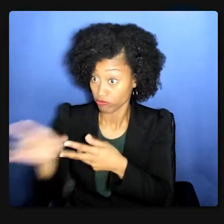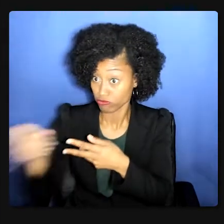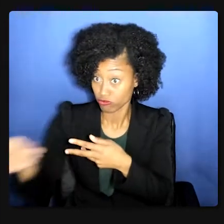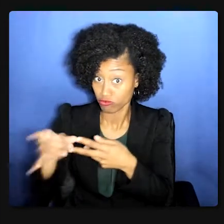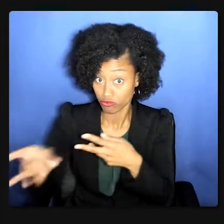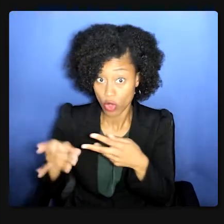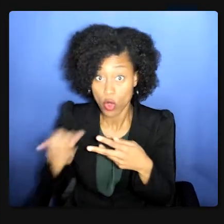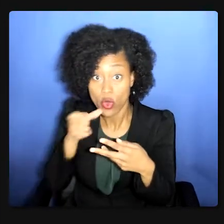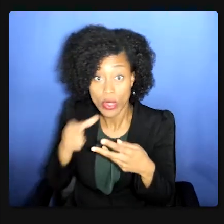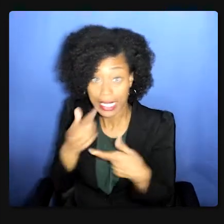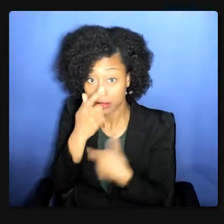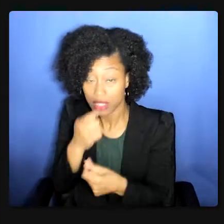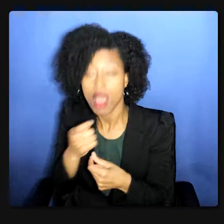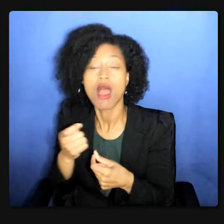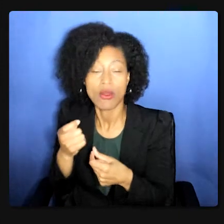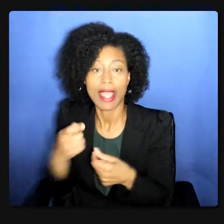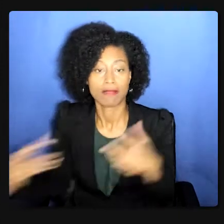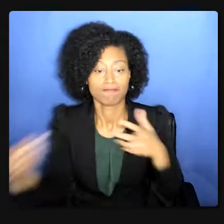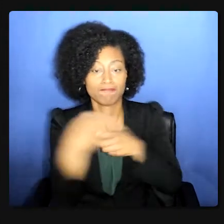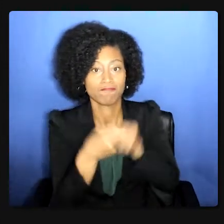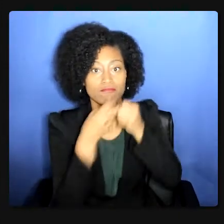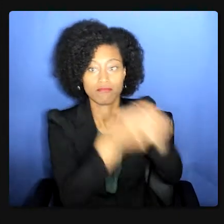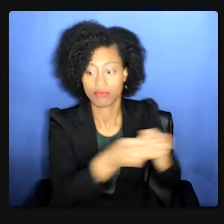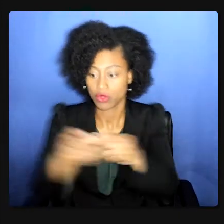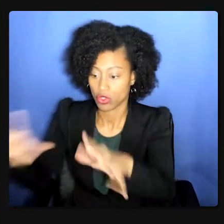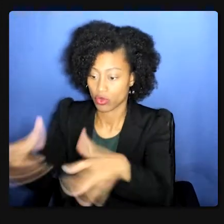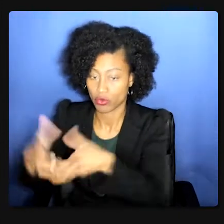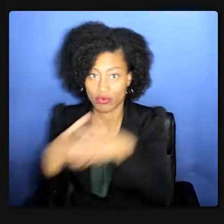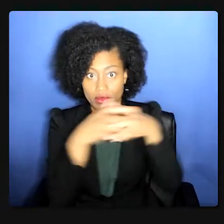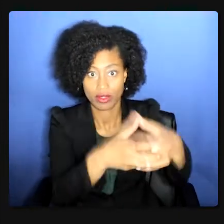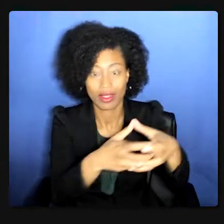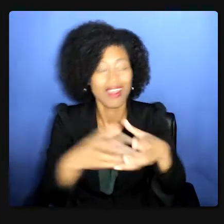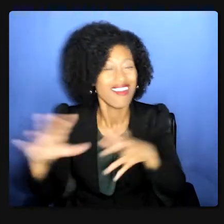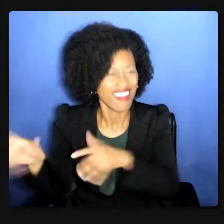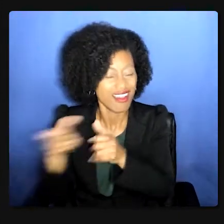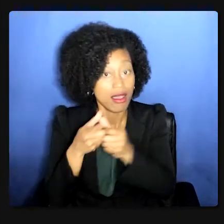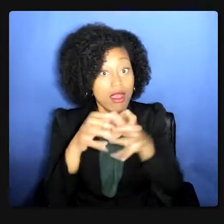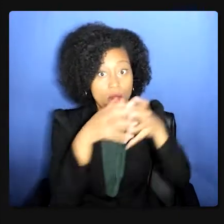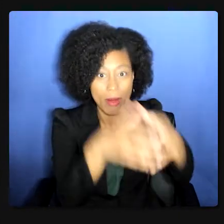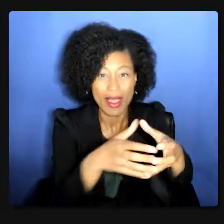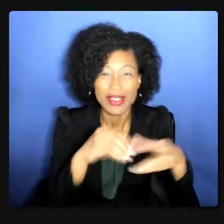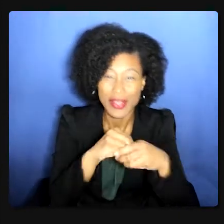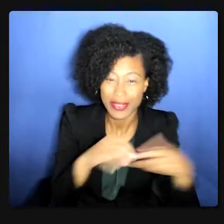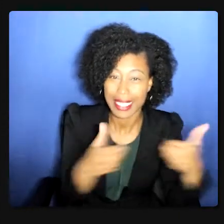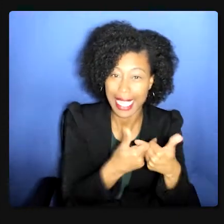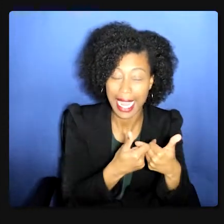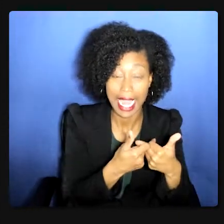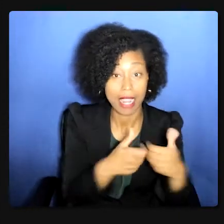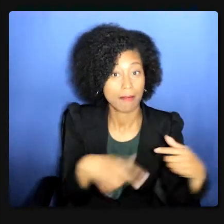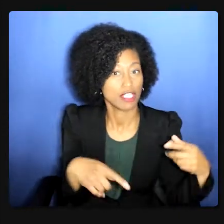you can transform it to active, and then we get this IP and port back, send it to the players and then players can connect.